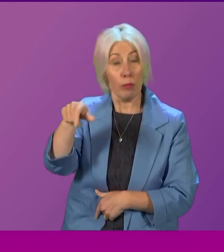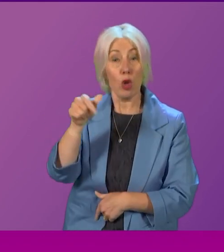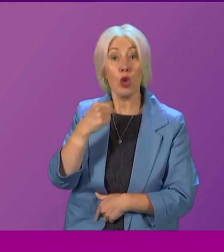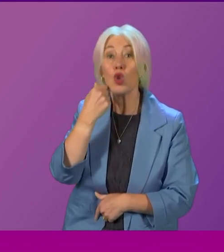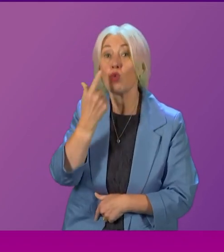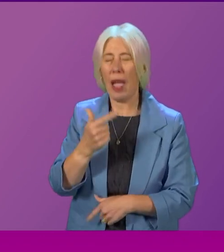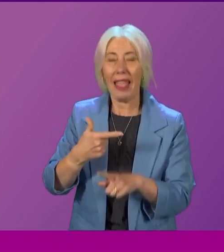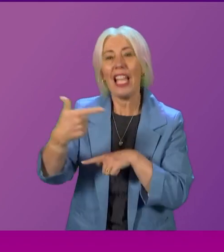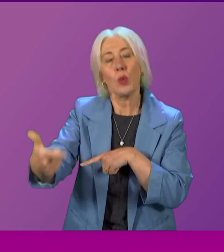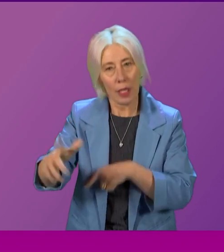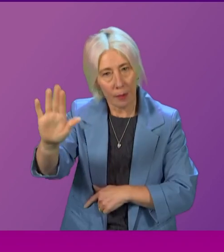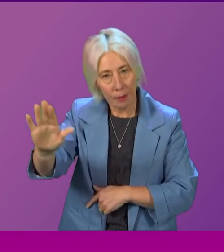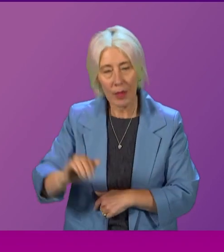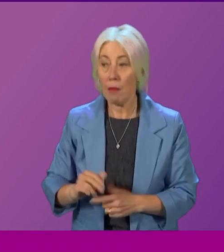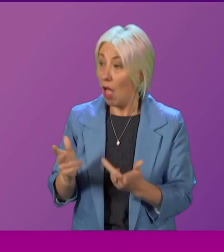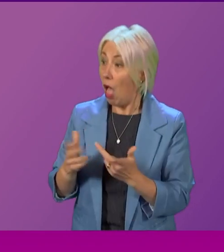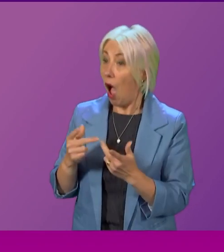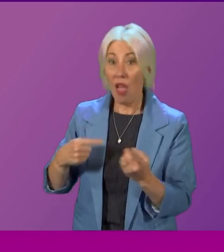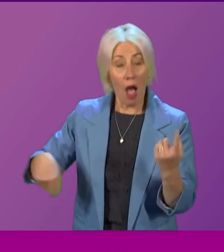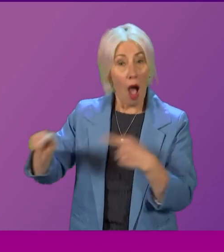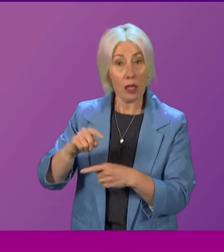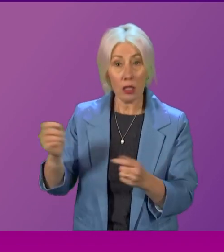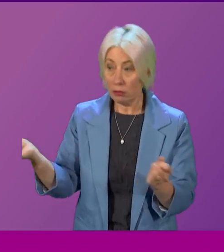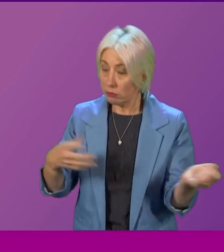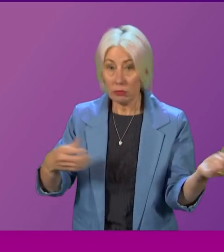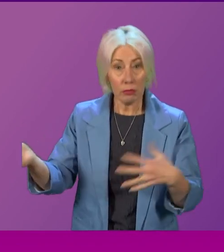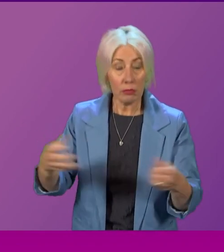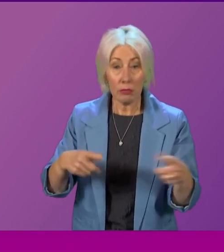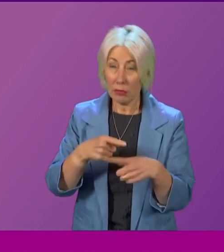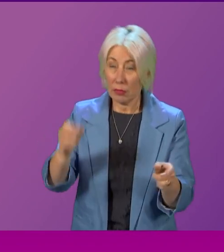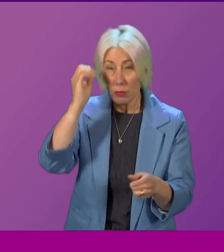However, other voices in the debate also speak from a lot of experience and expertise.